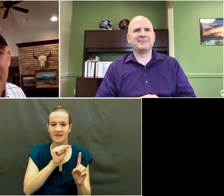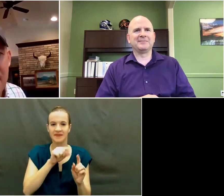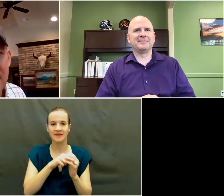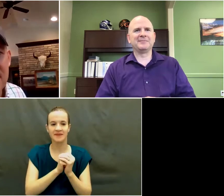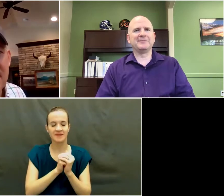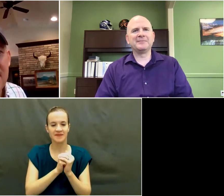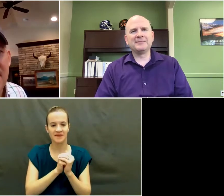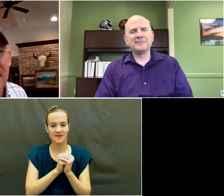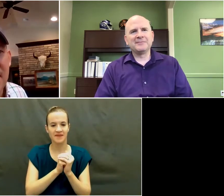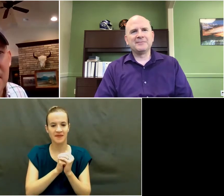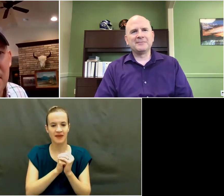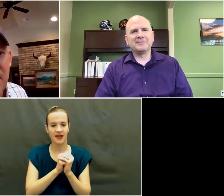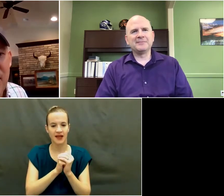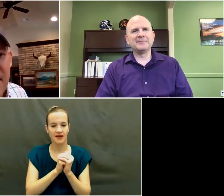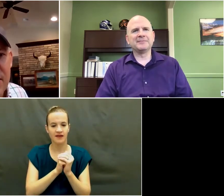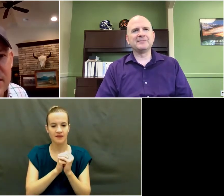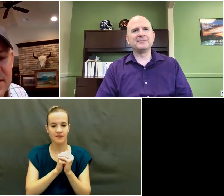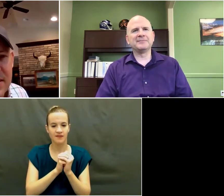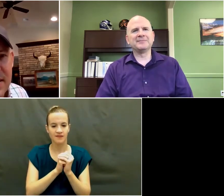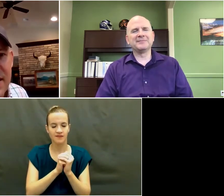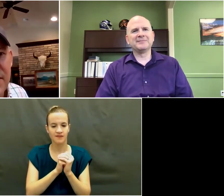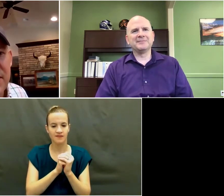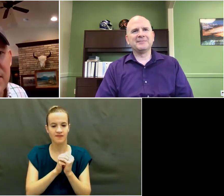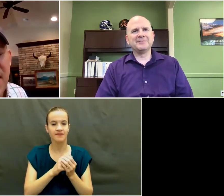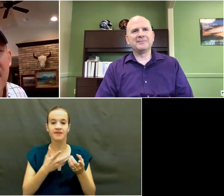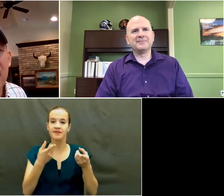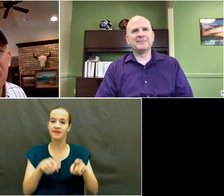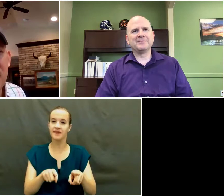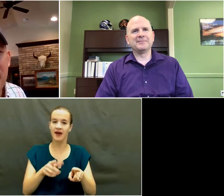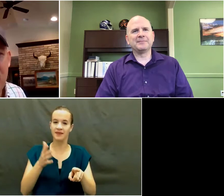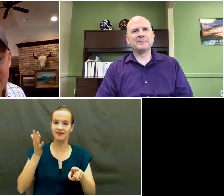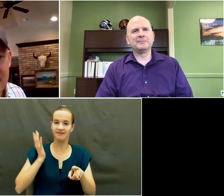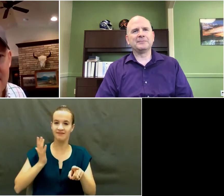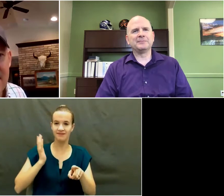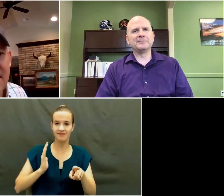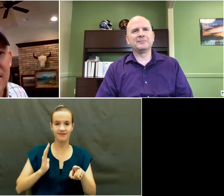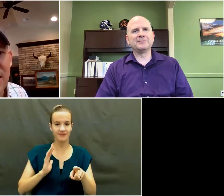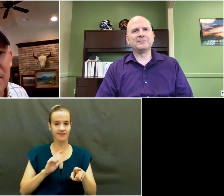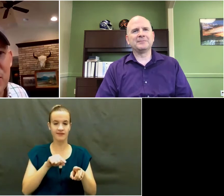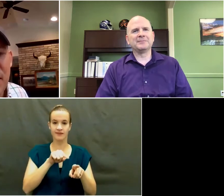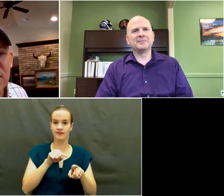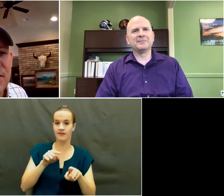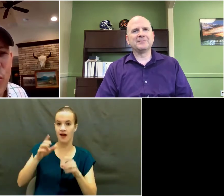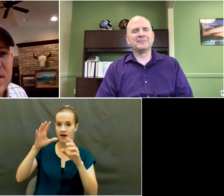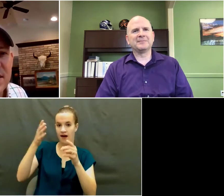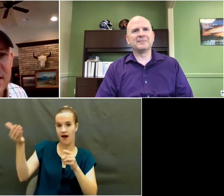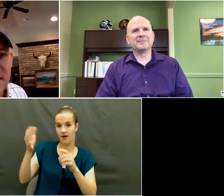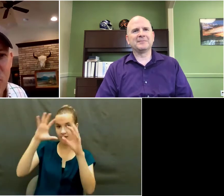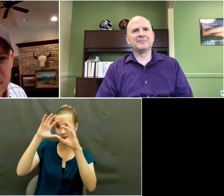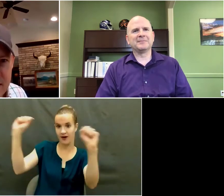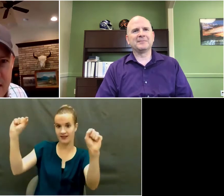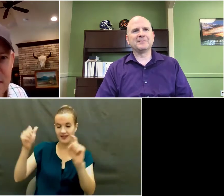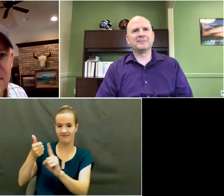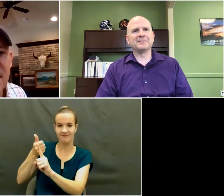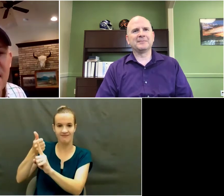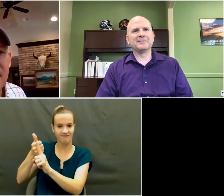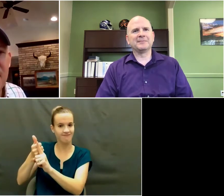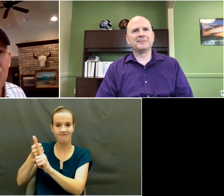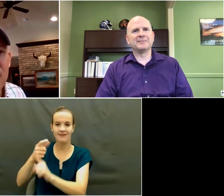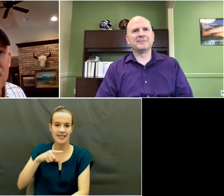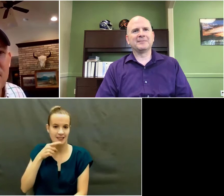that happened around the hiring of a president, who I believe wasn't, wasn't Deaf, and there was